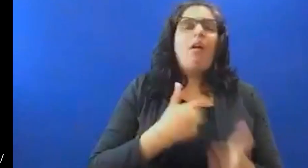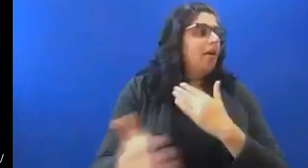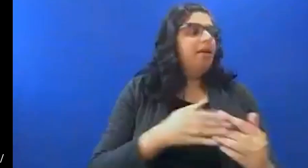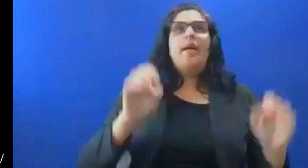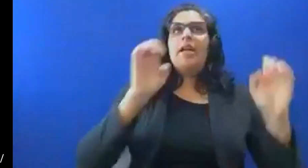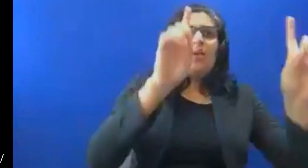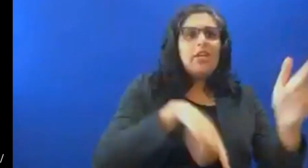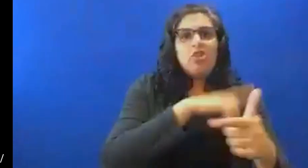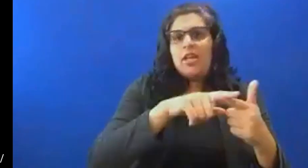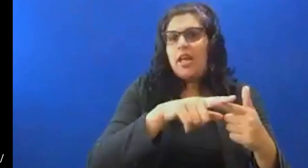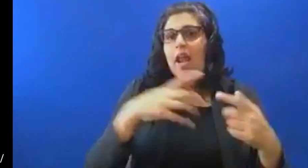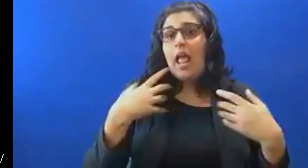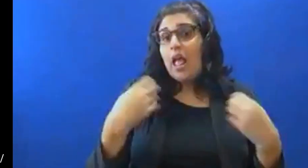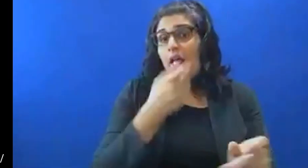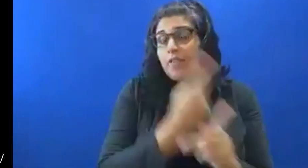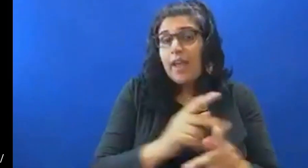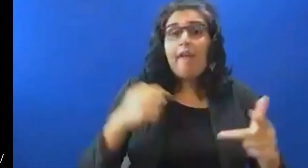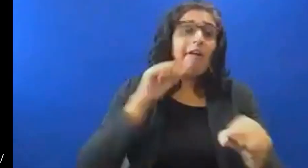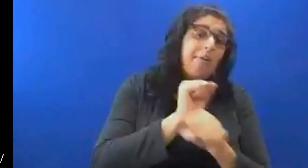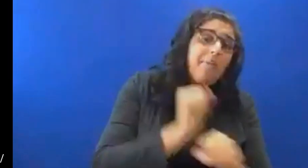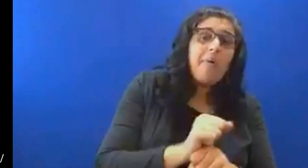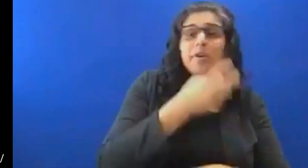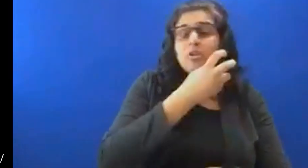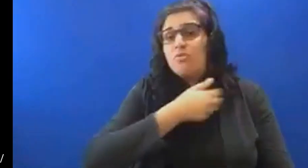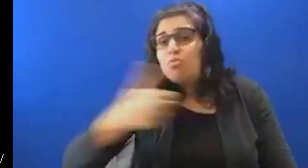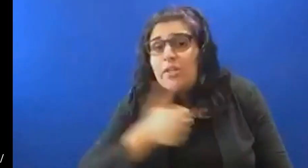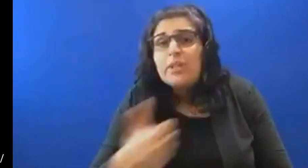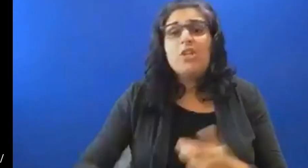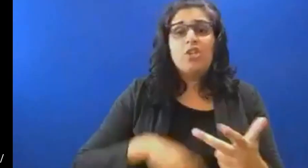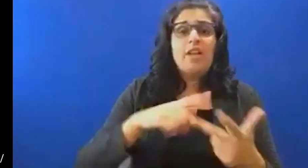talking about transportation, whether you're talking about voting rights, whatever the